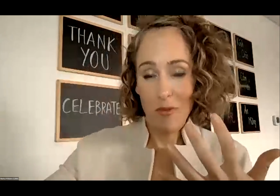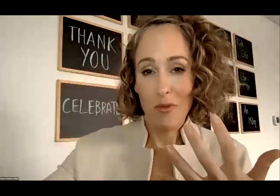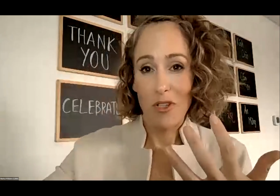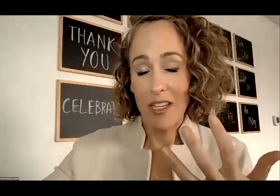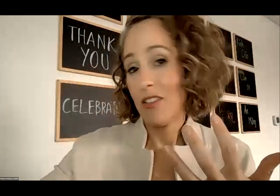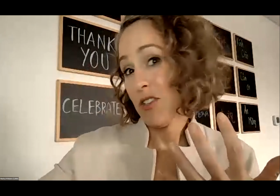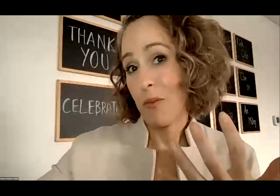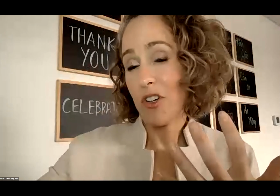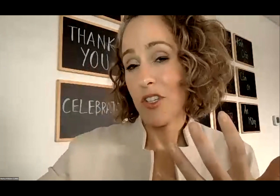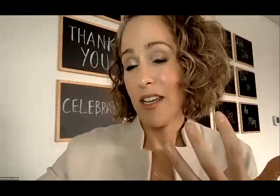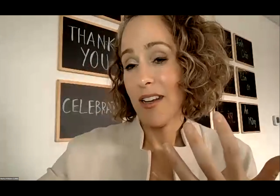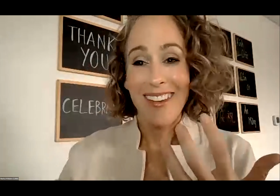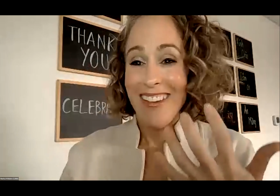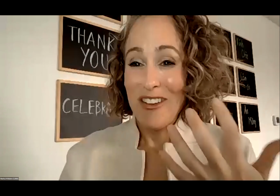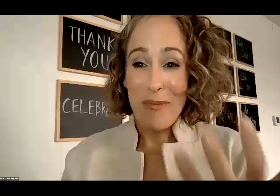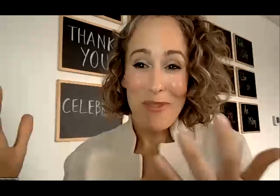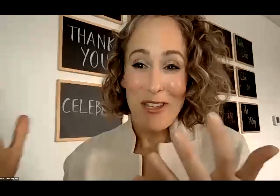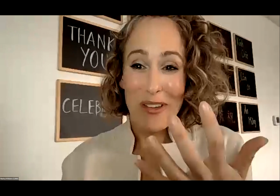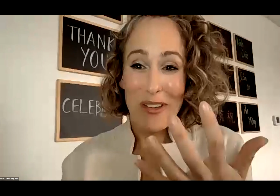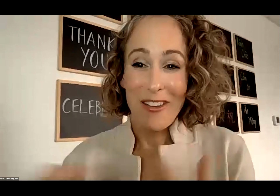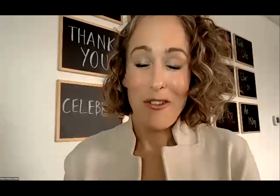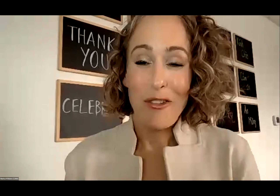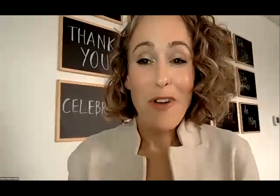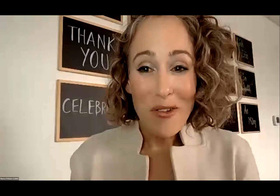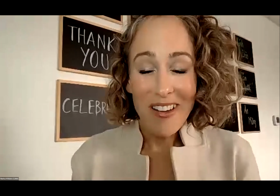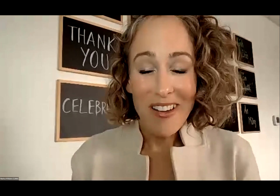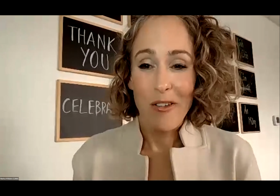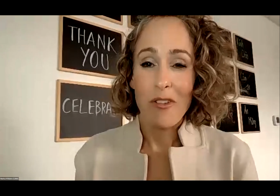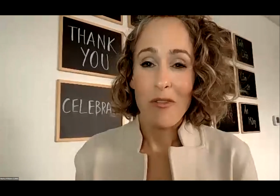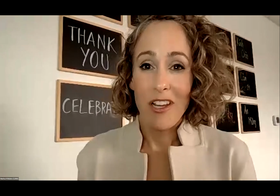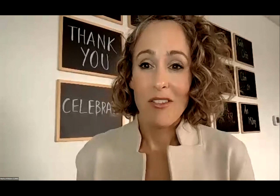to link to your person and you might be doing it over the phone or over video.